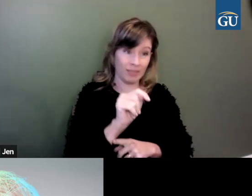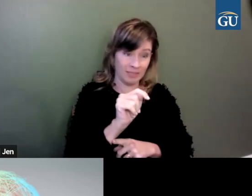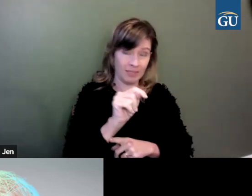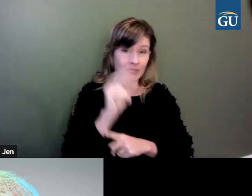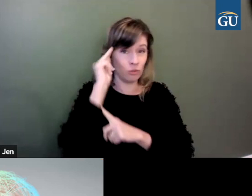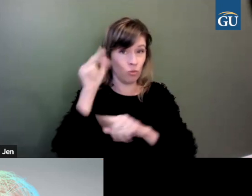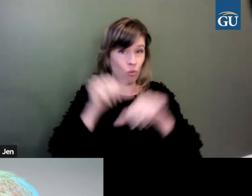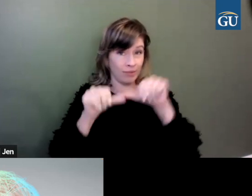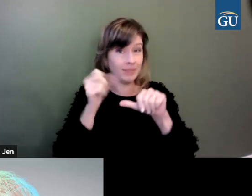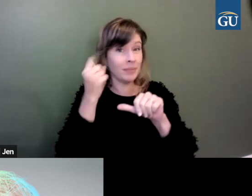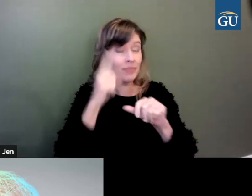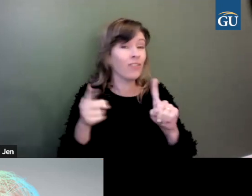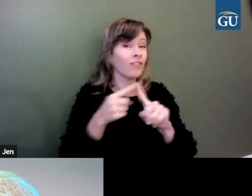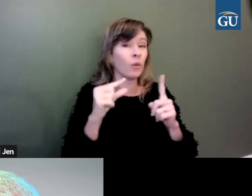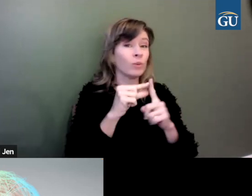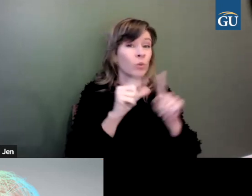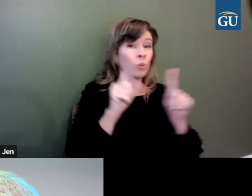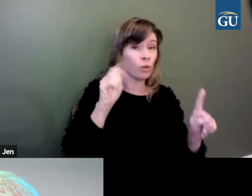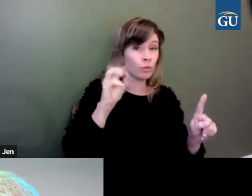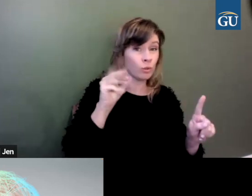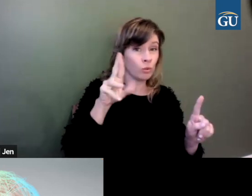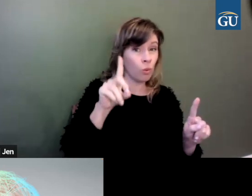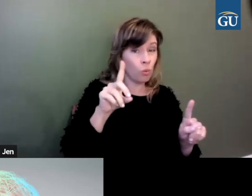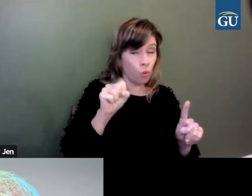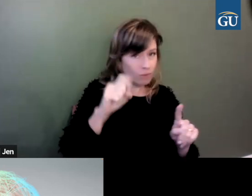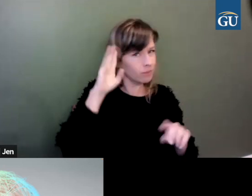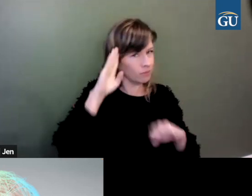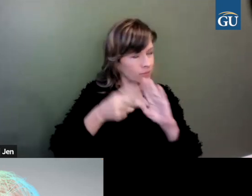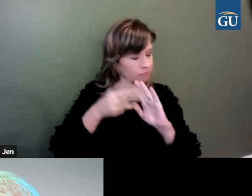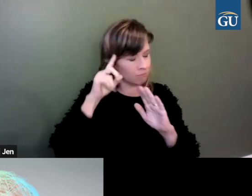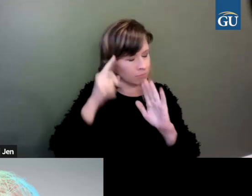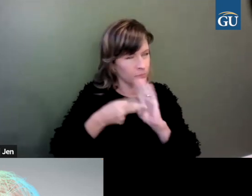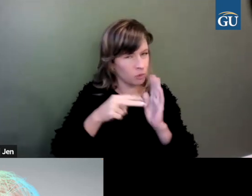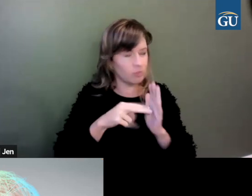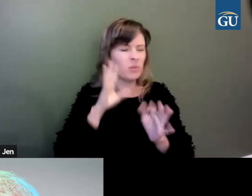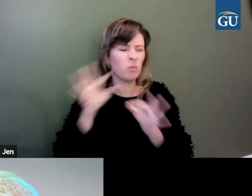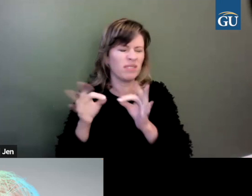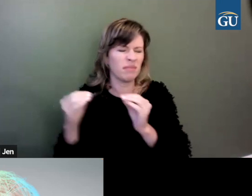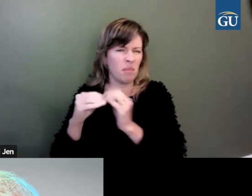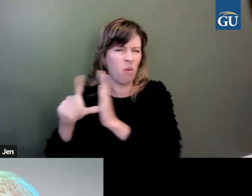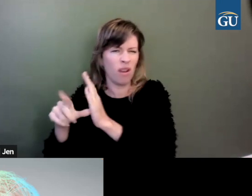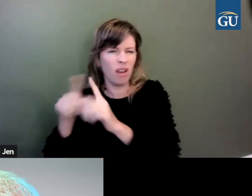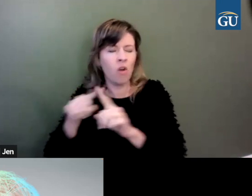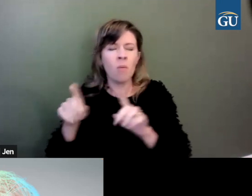word "towards" purposely. I will reiterate this again, but I want us to think about the fact that if we're working